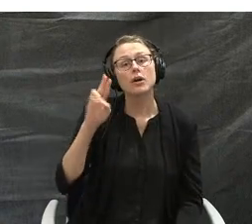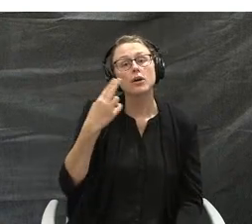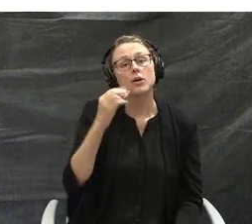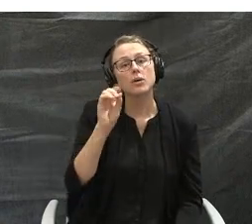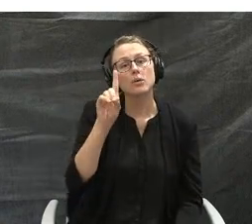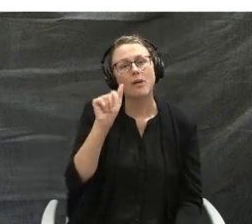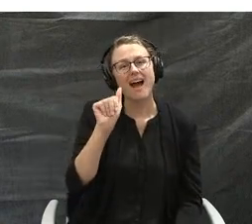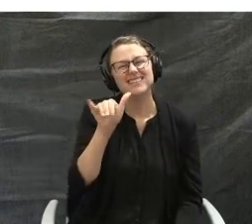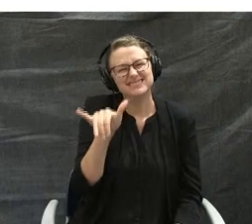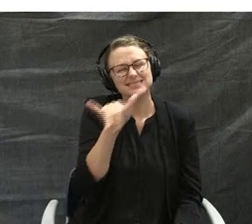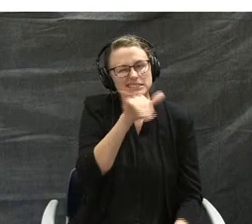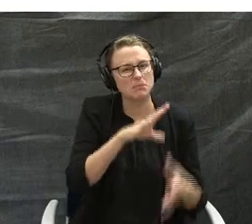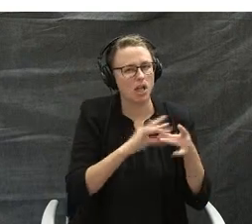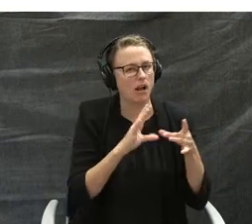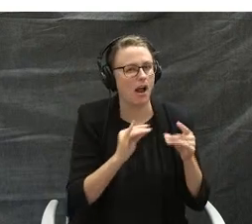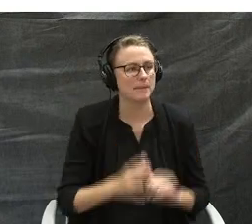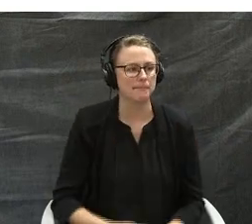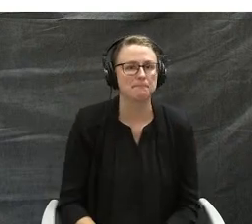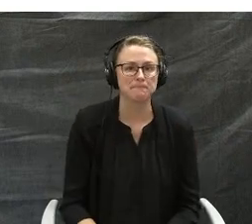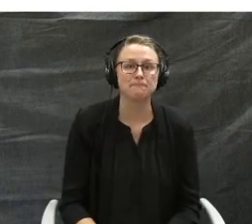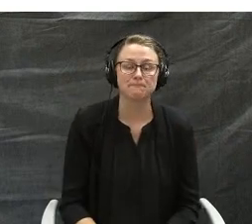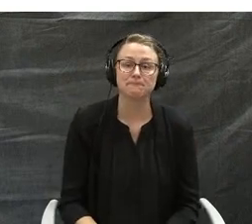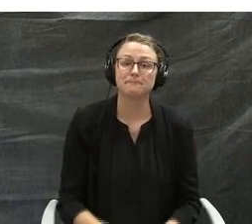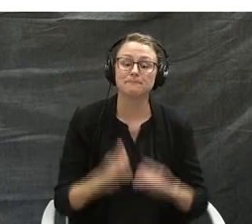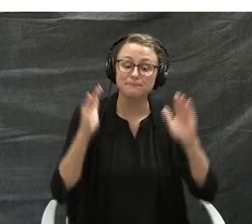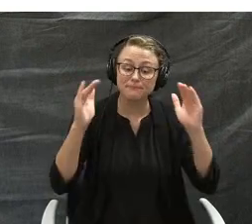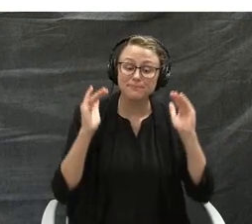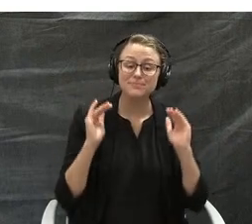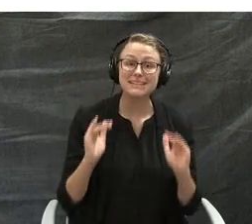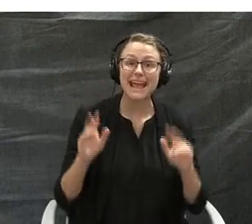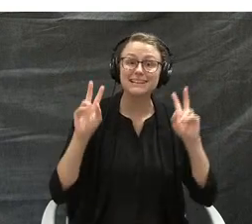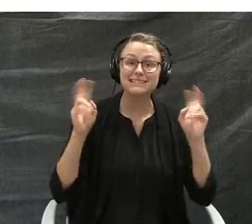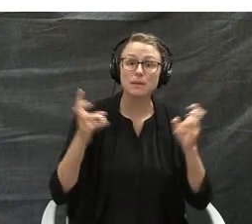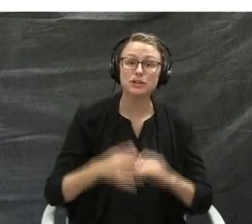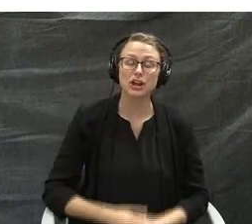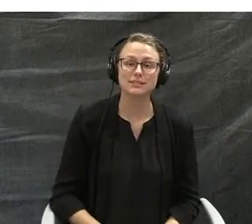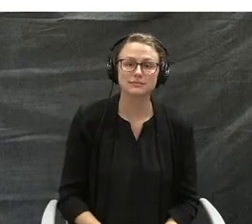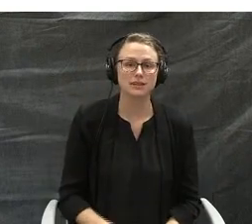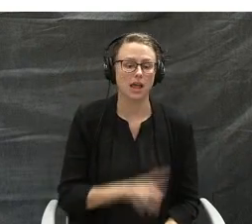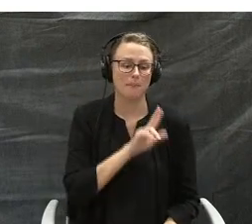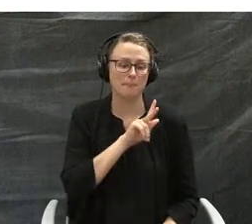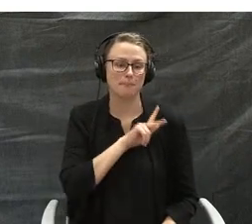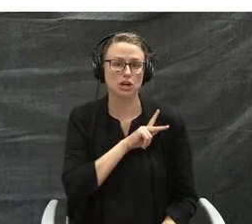that I just read. The next subject is personal